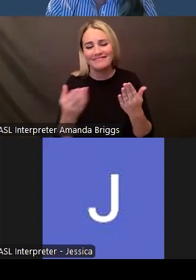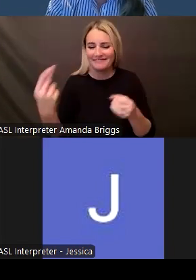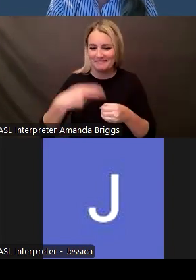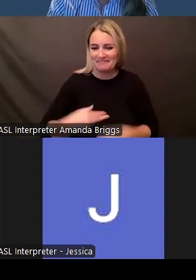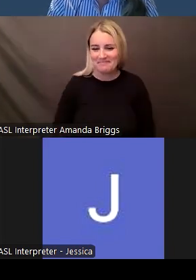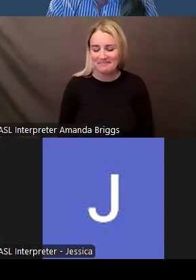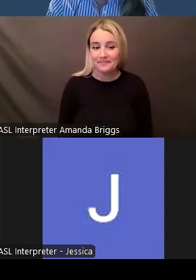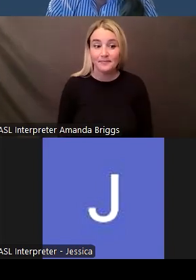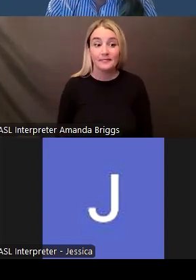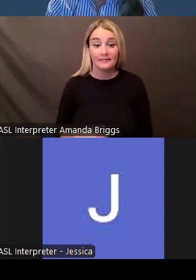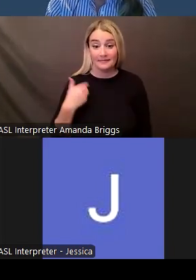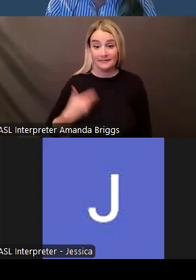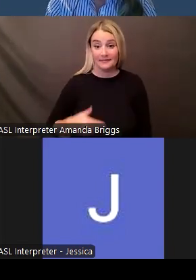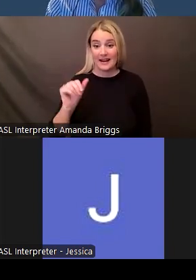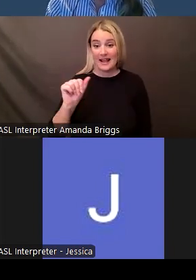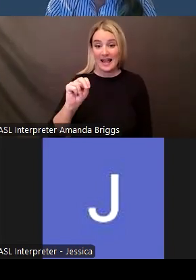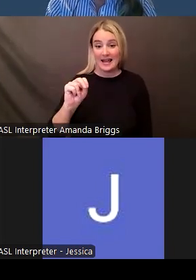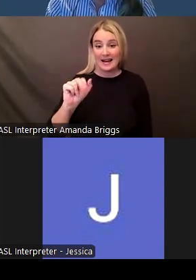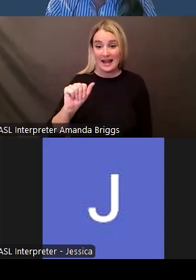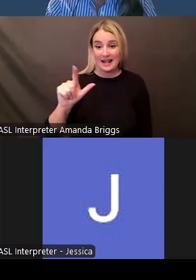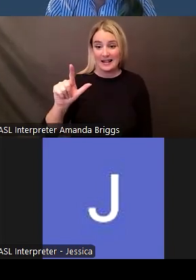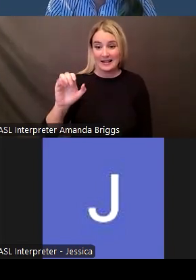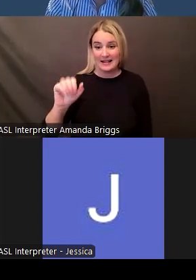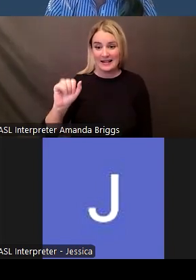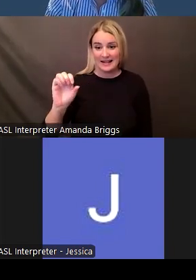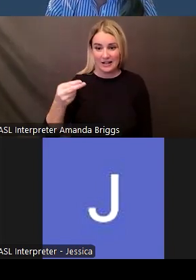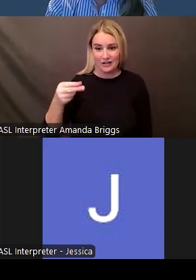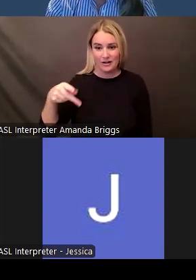My name is Anna Leach-Proffer.